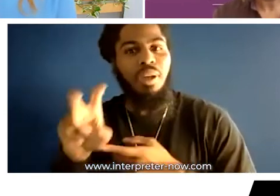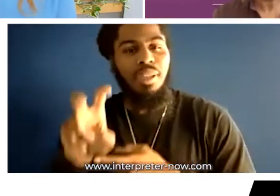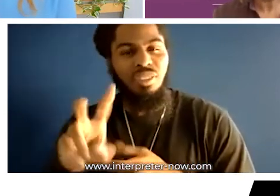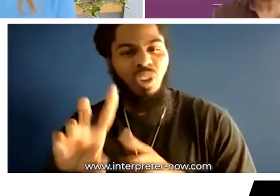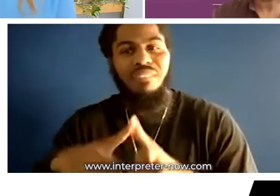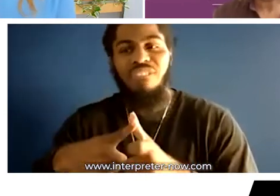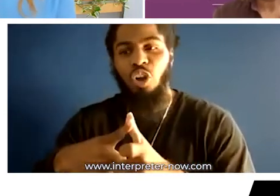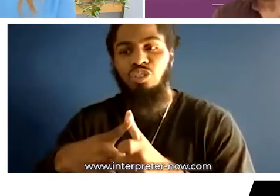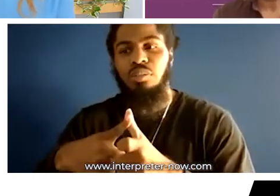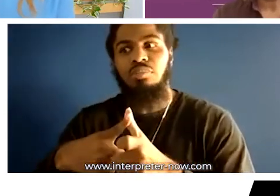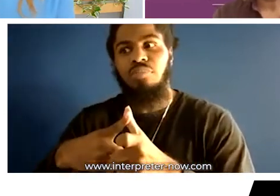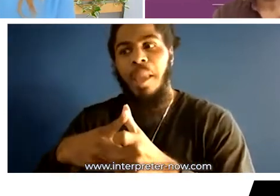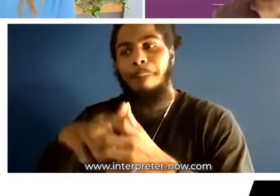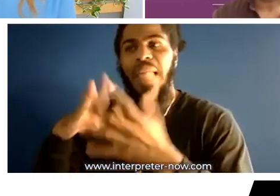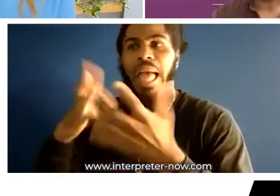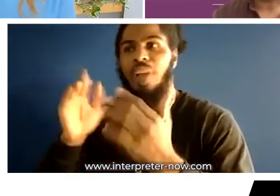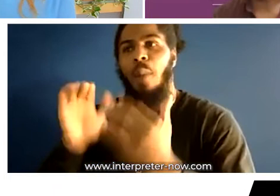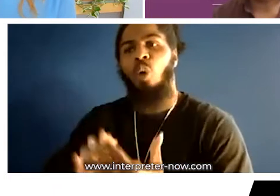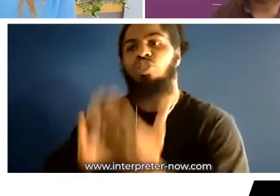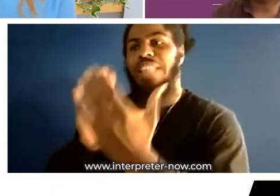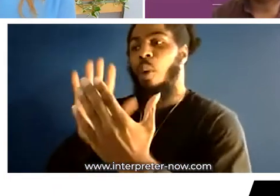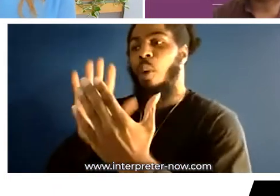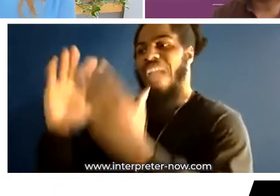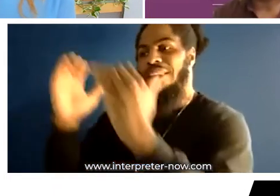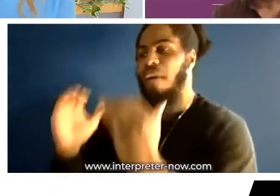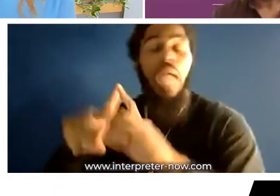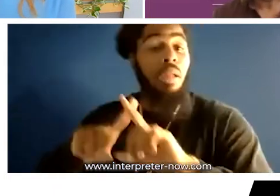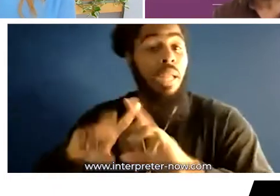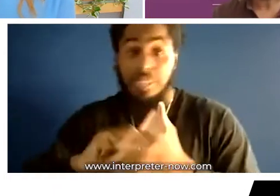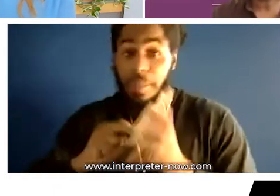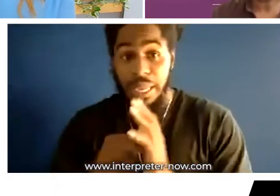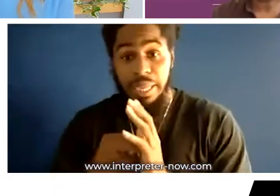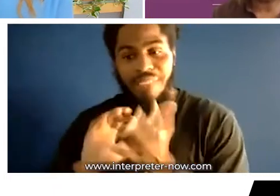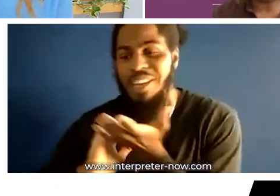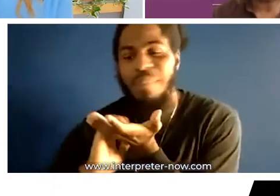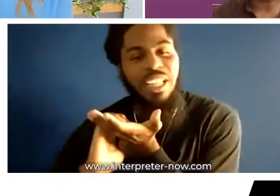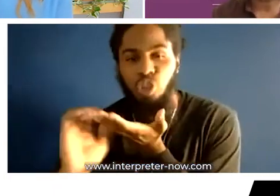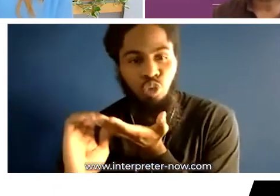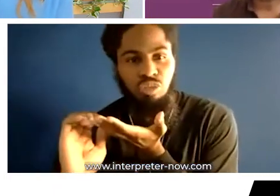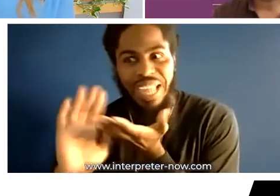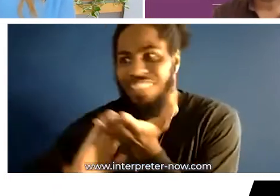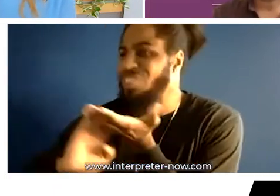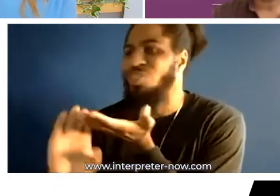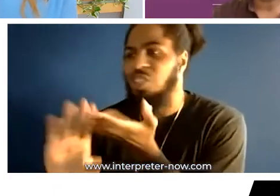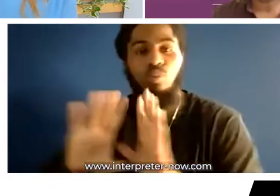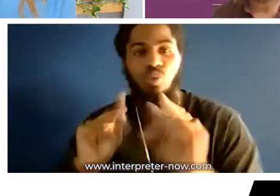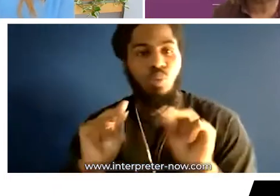I don't mean that in a way to where we need to give them a pass or an excuse, but we need to meet them where they are in order to be able to help bring them along.